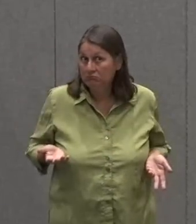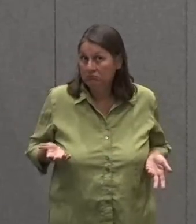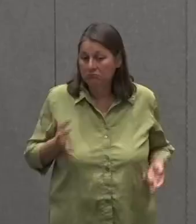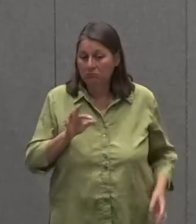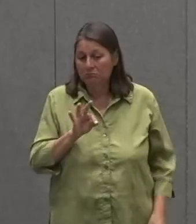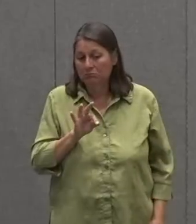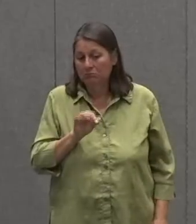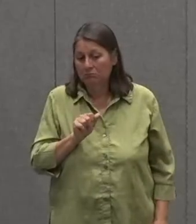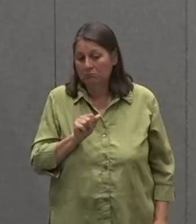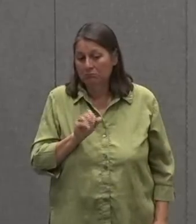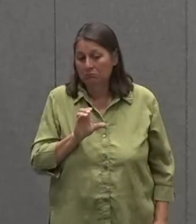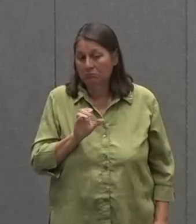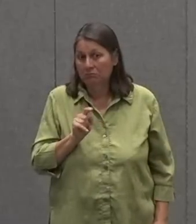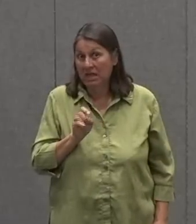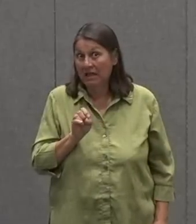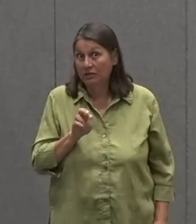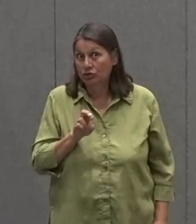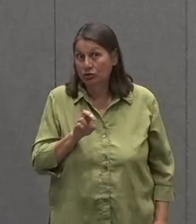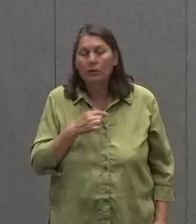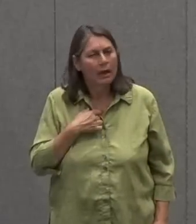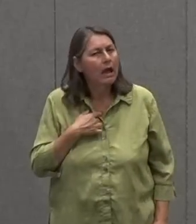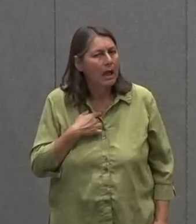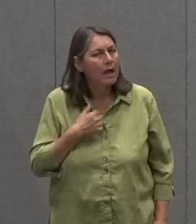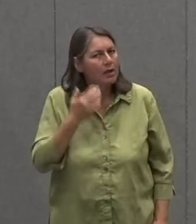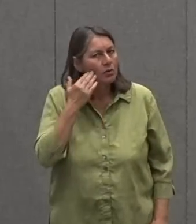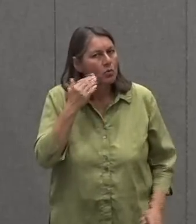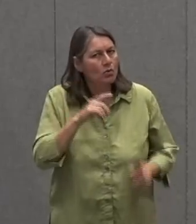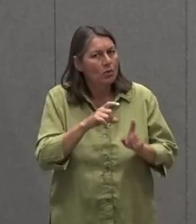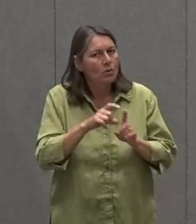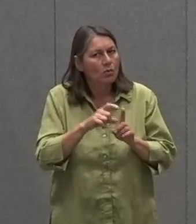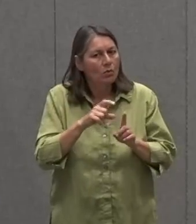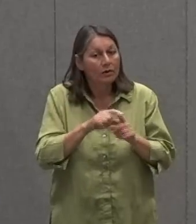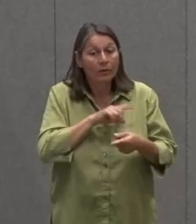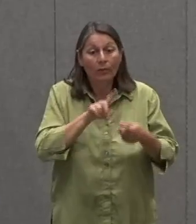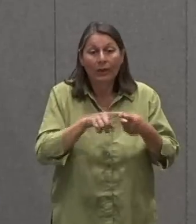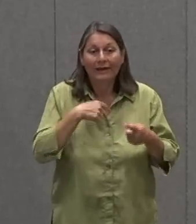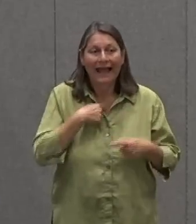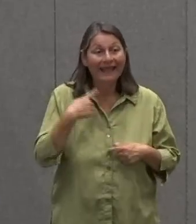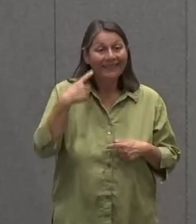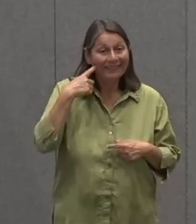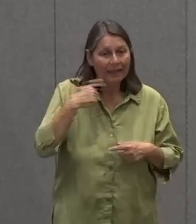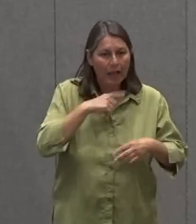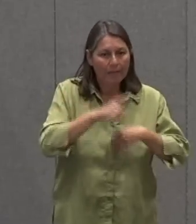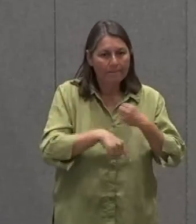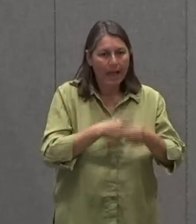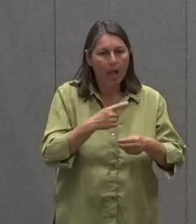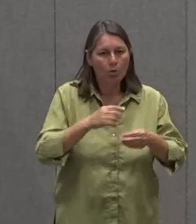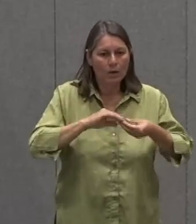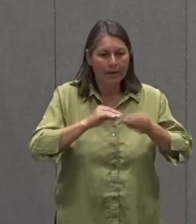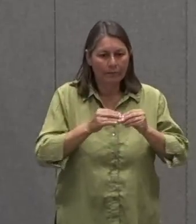I've heard it before. I've always heard it when I'm thinking about numbers that are being multiplied by each other,